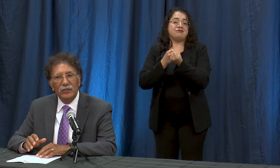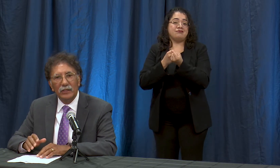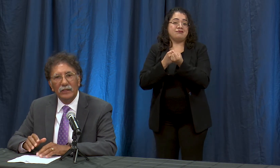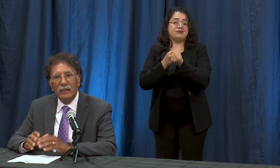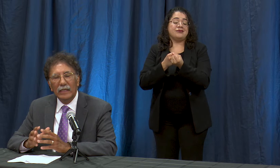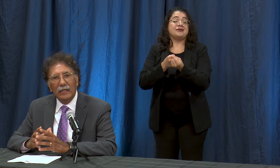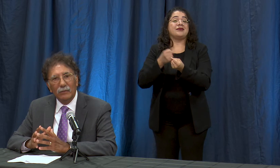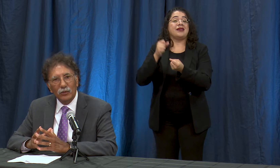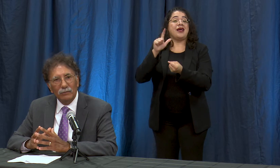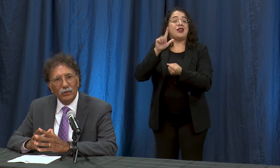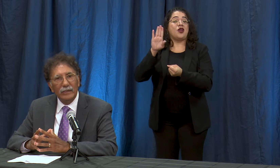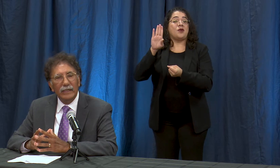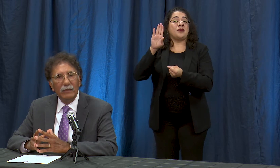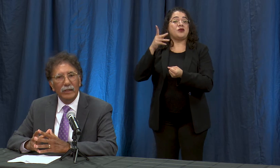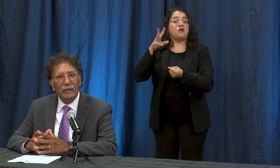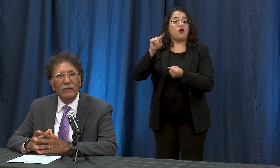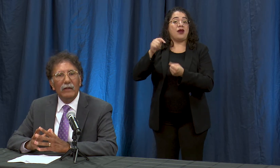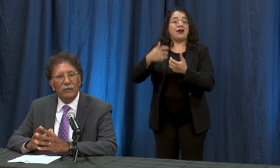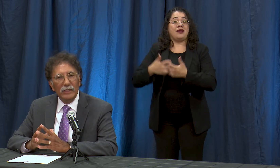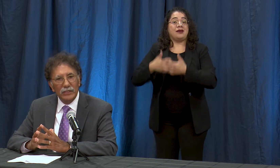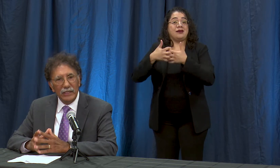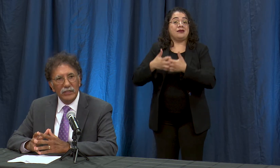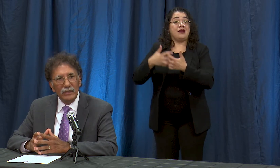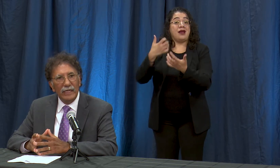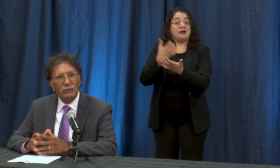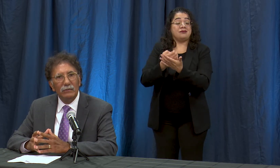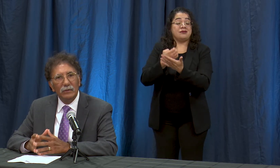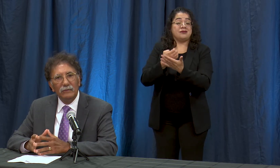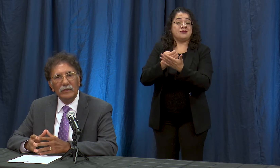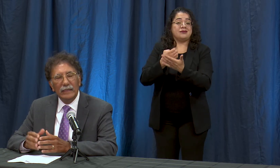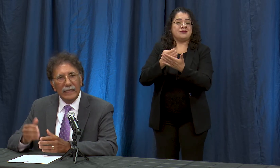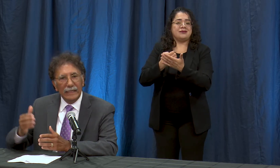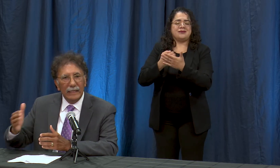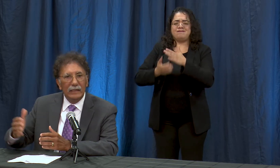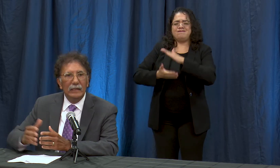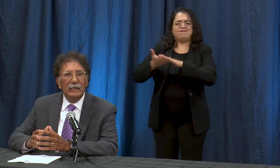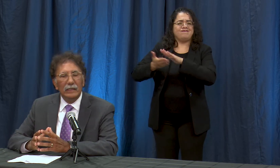engine and the most important gateway for this nation as we move again the